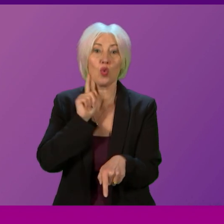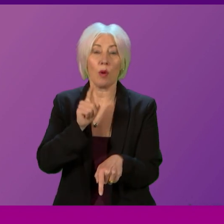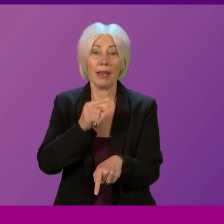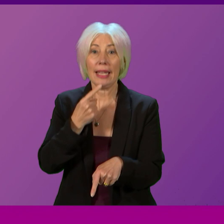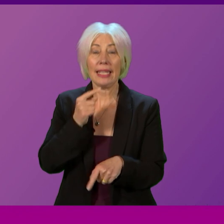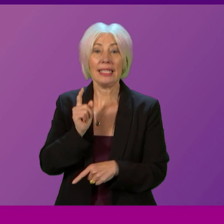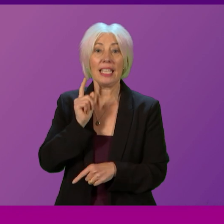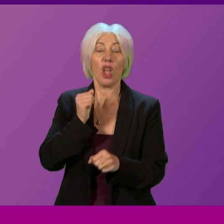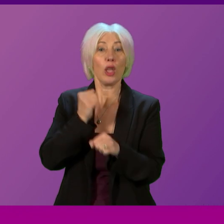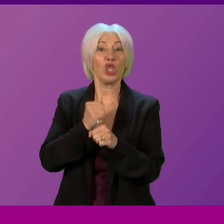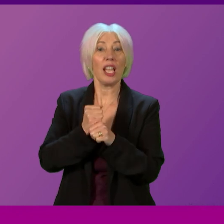Party’s gender recognition reforms.